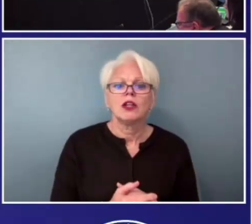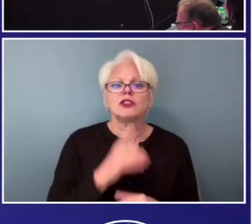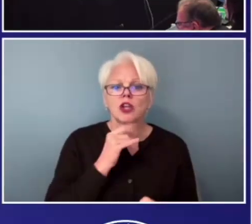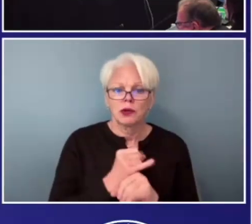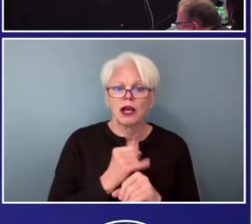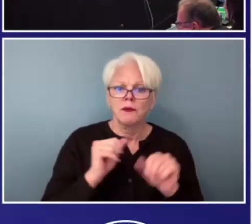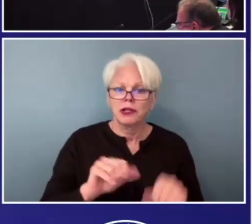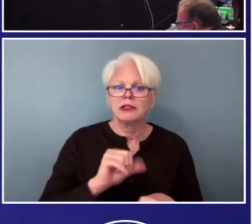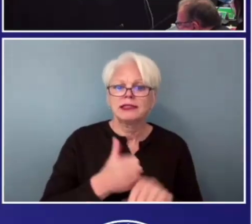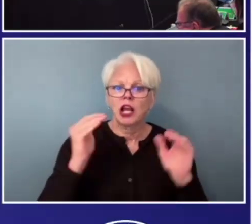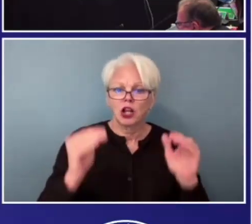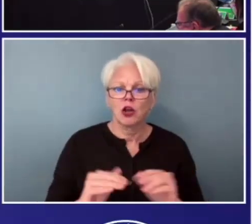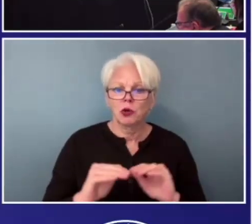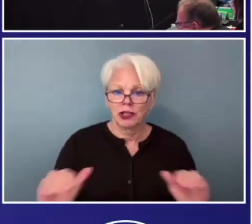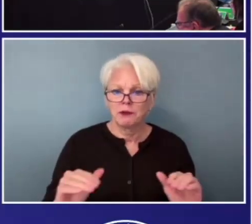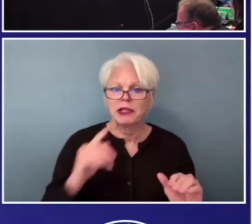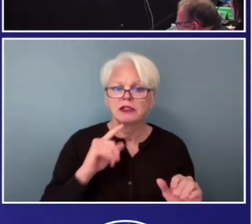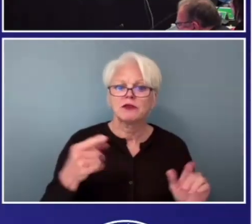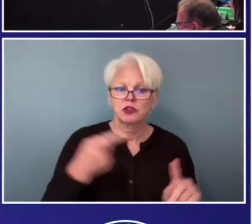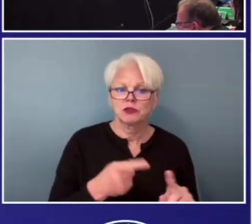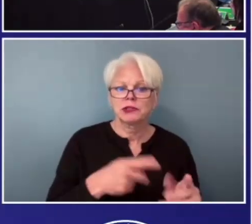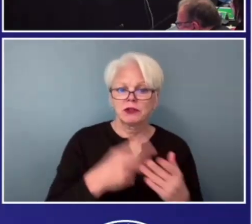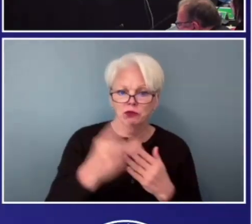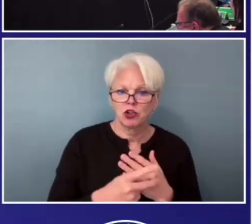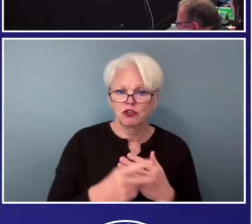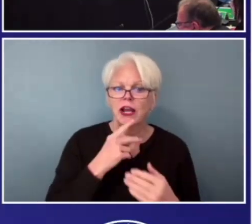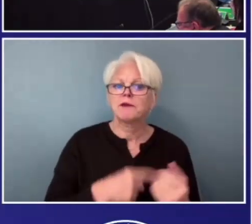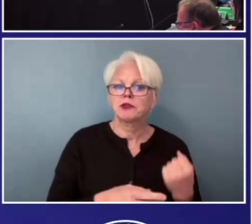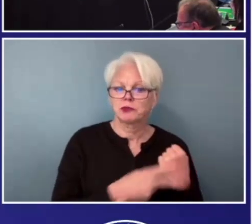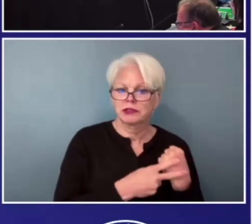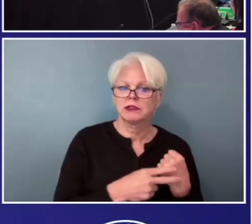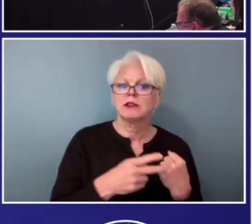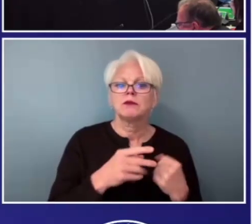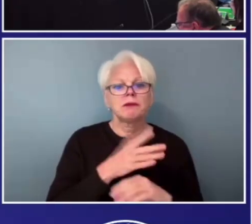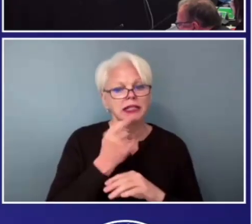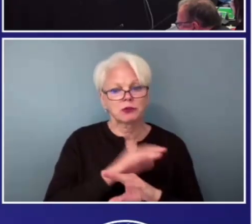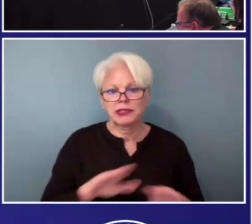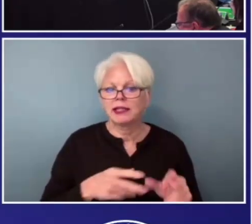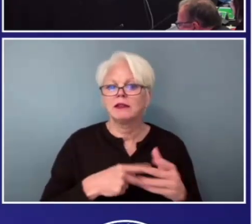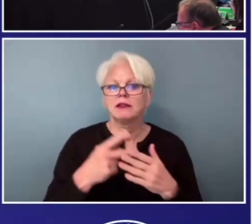particular credential level. The grandfathering of certain health profession loans, and the fact that the